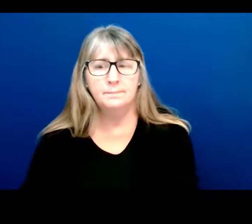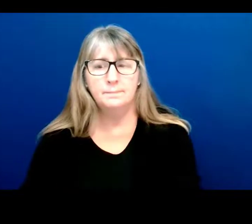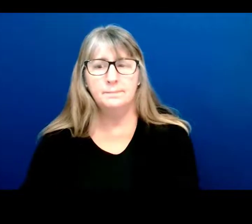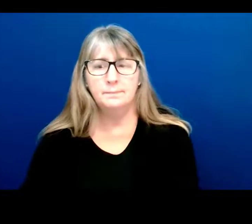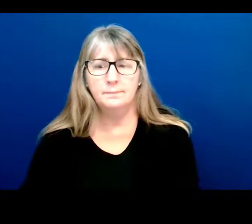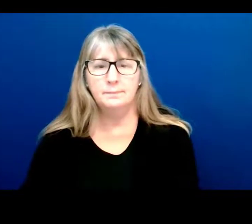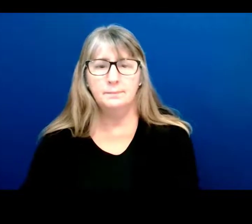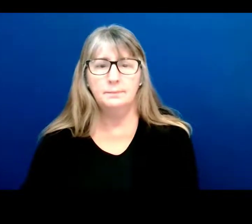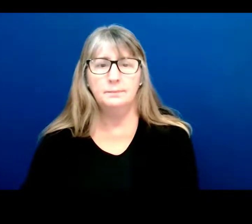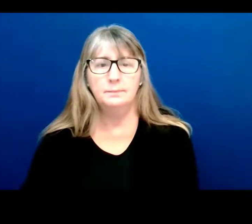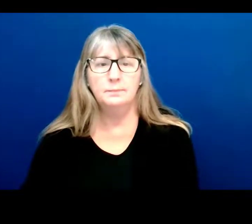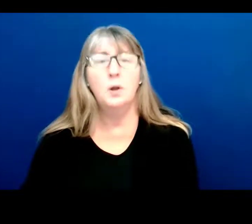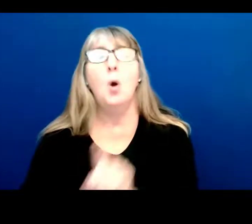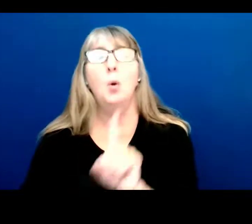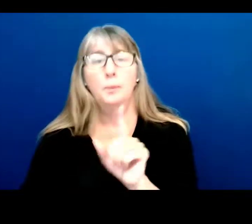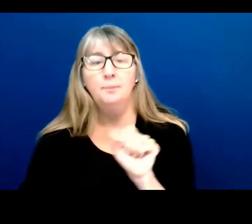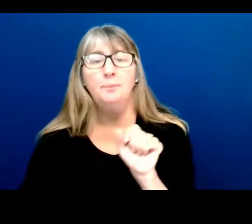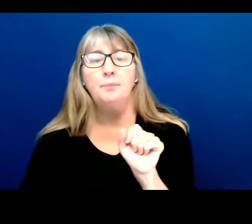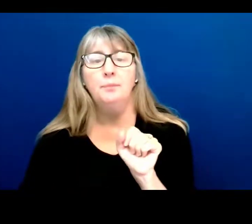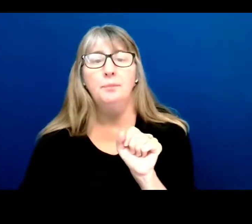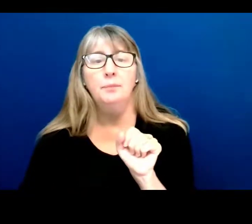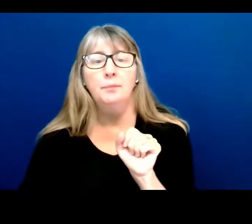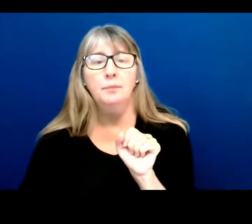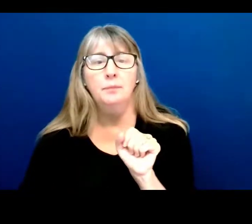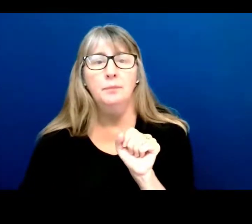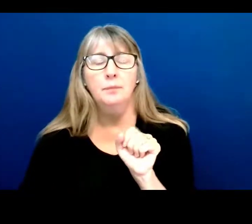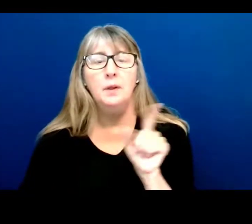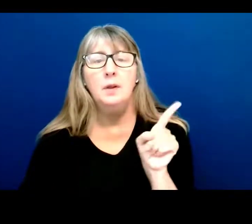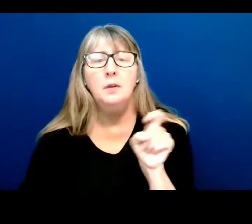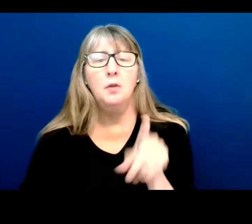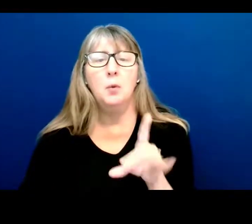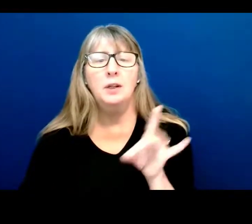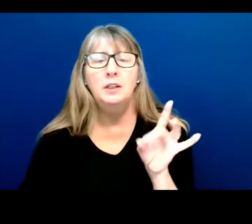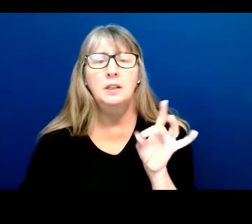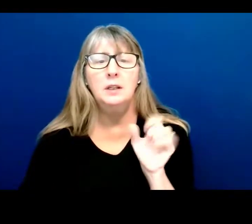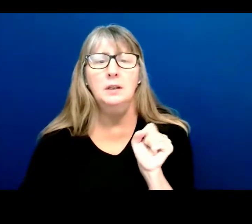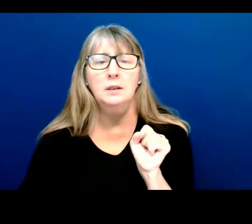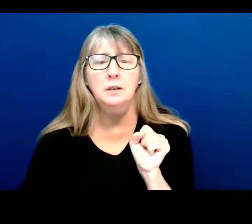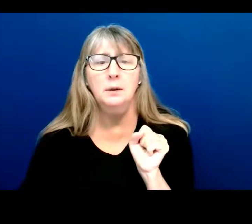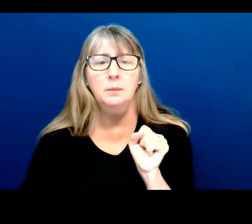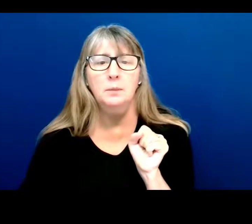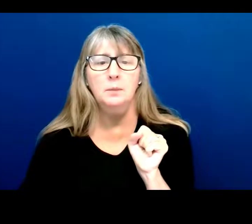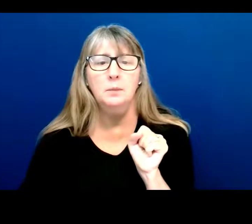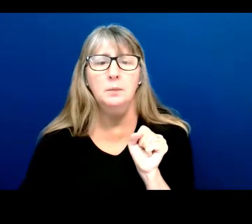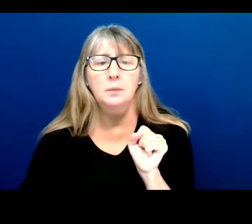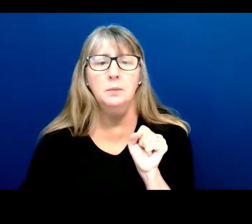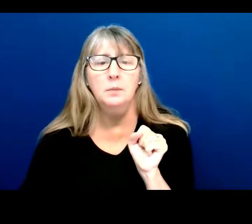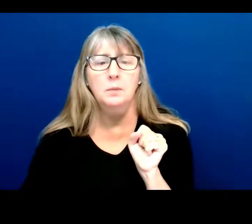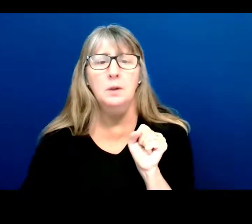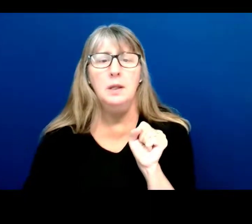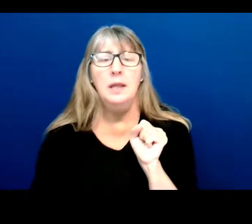Oh. Here's one. The question just says, "Is there an FCOI policy template?"